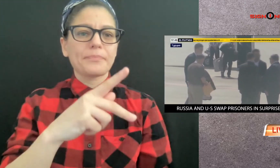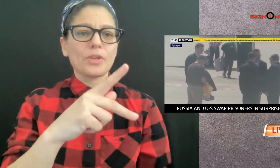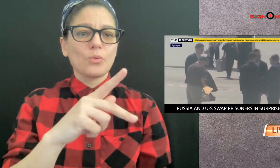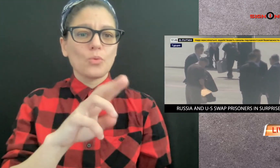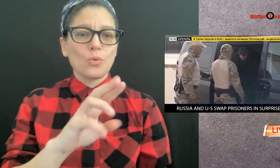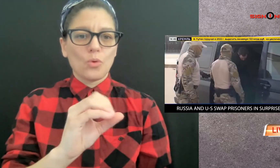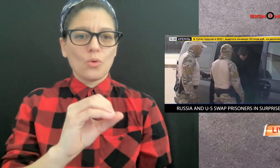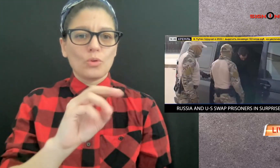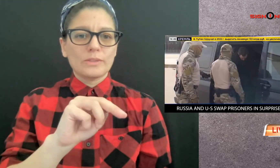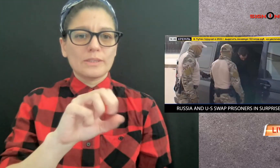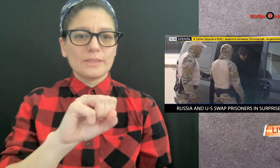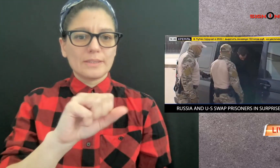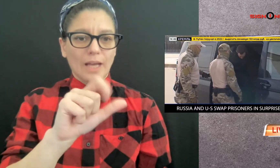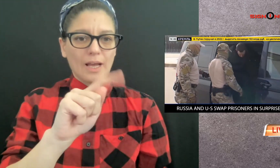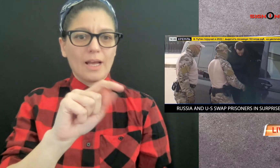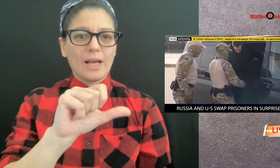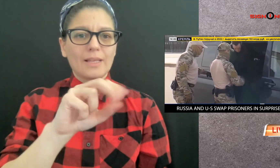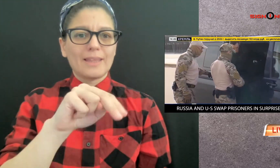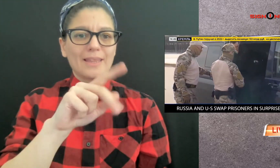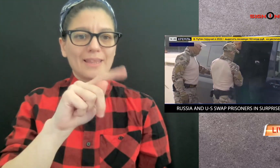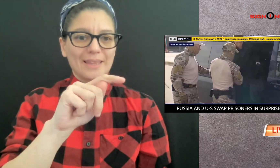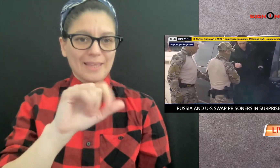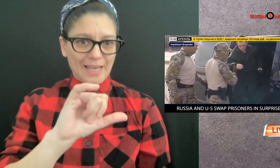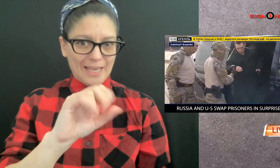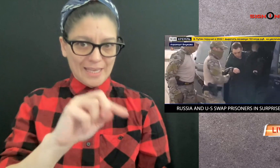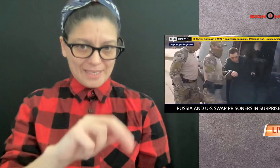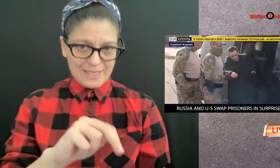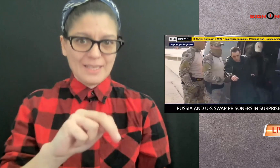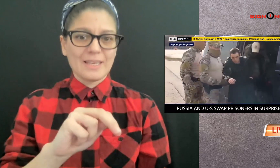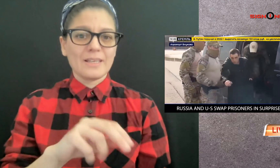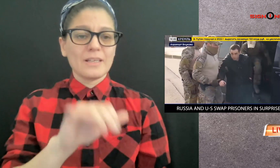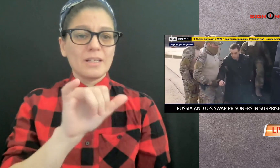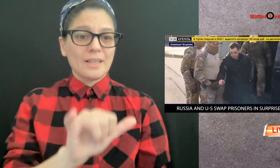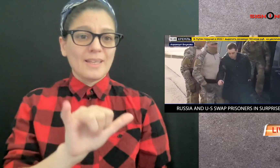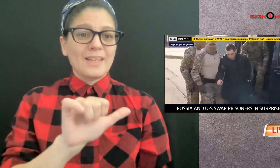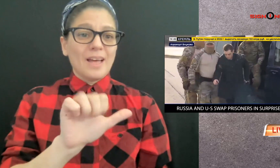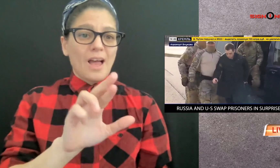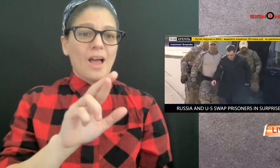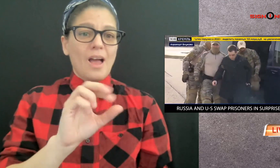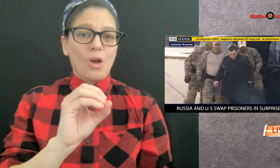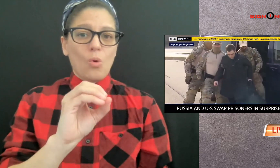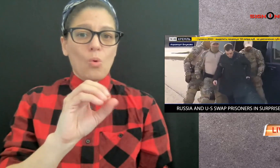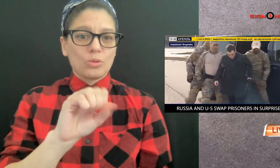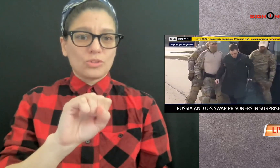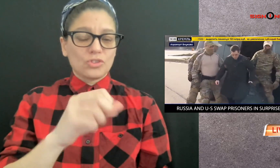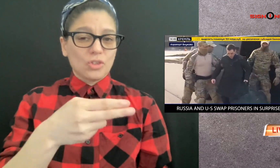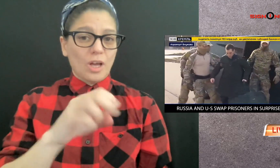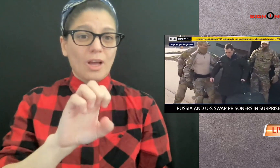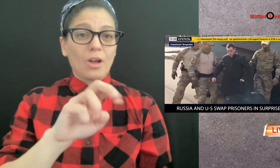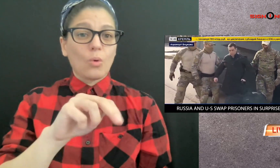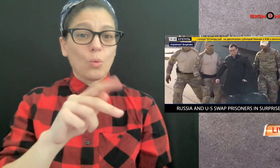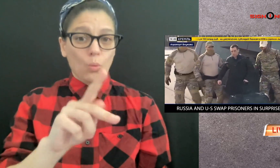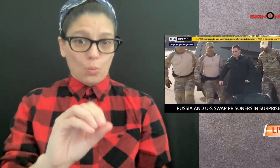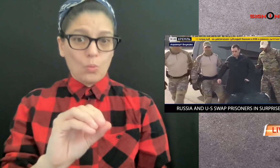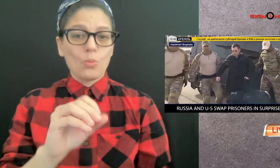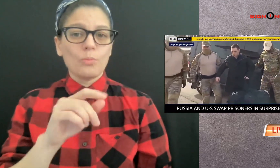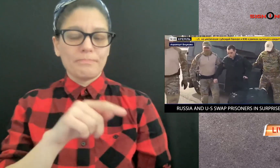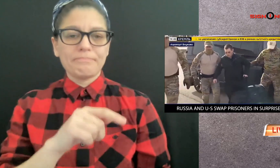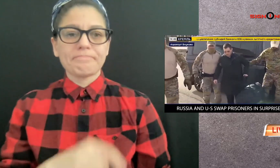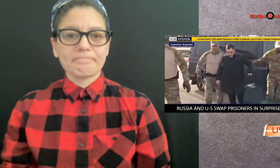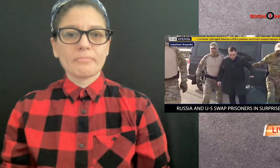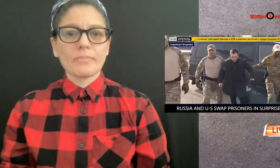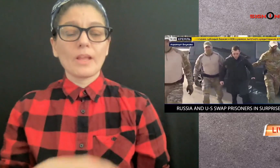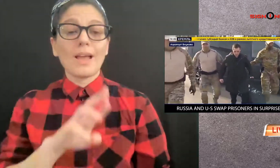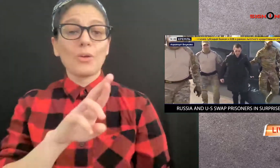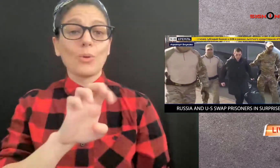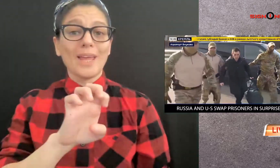trading former US Marine Trevor Reed for Russian pilot Konstantin Yaroshenko